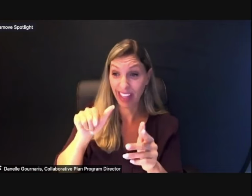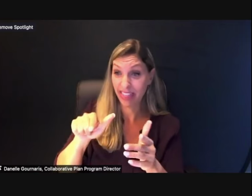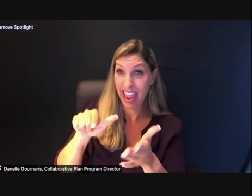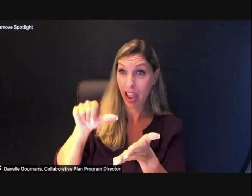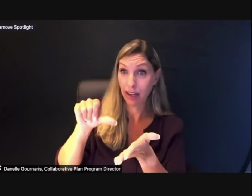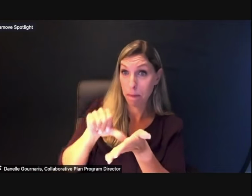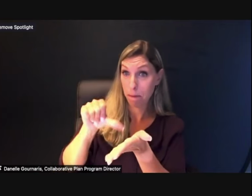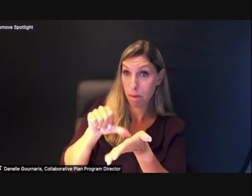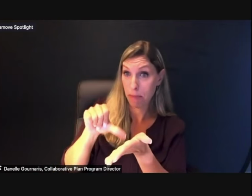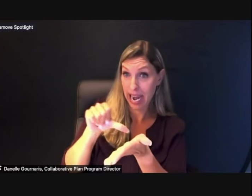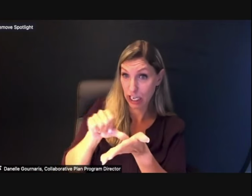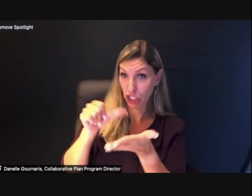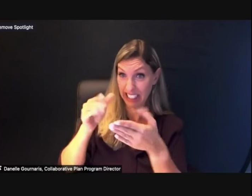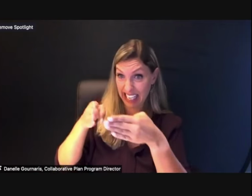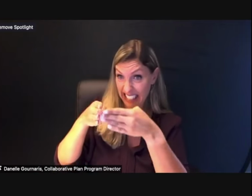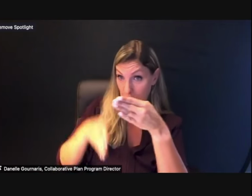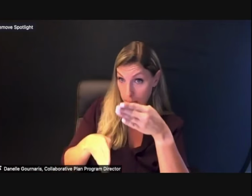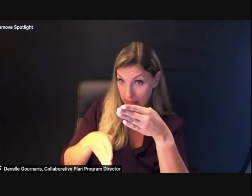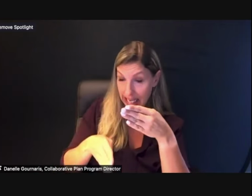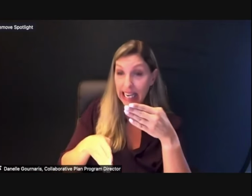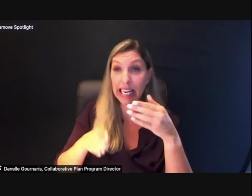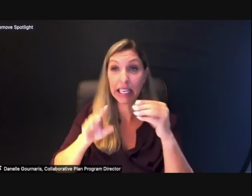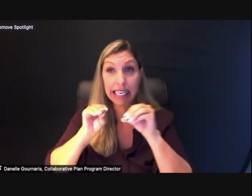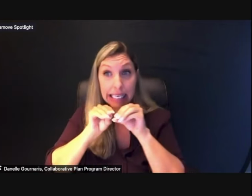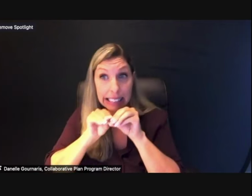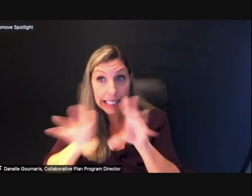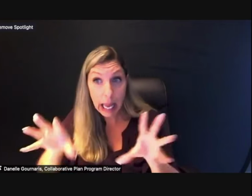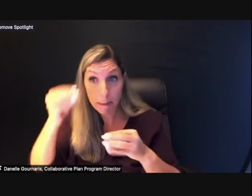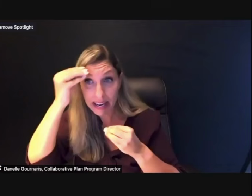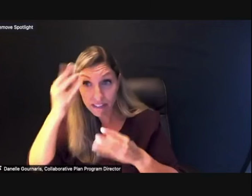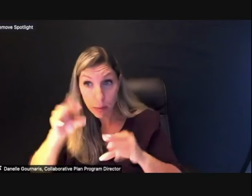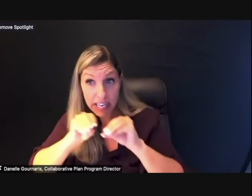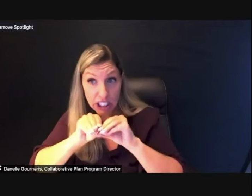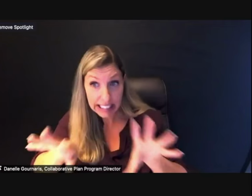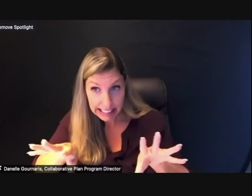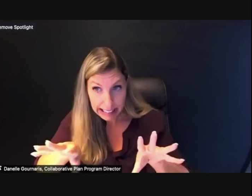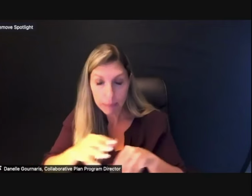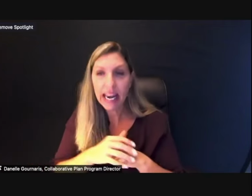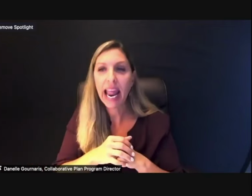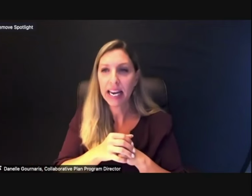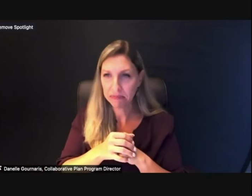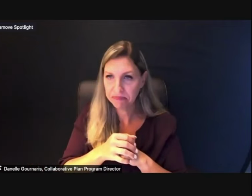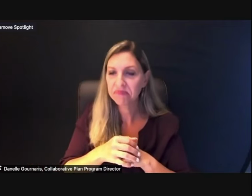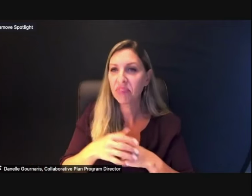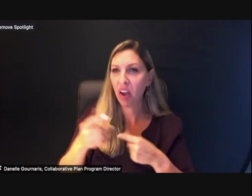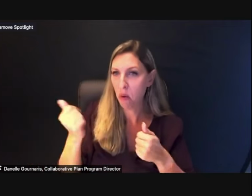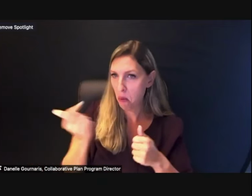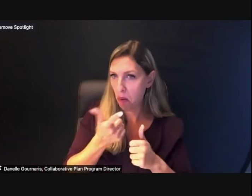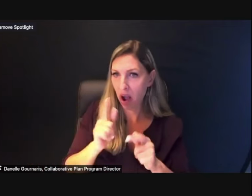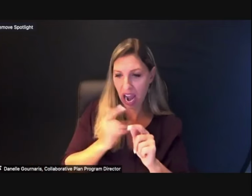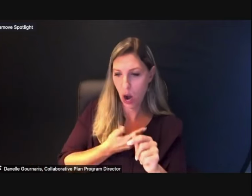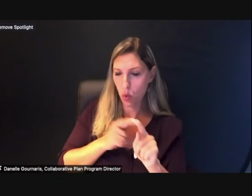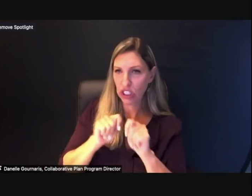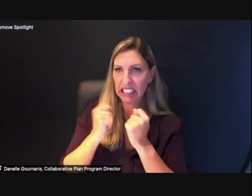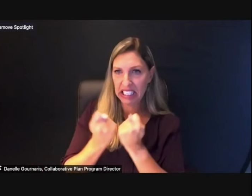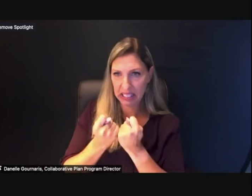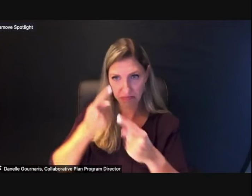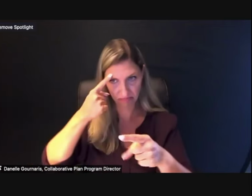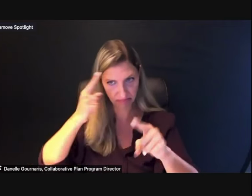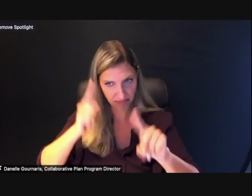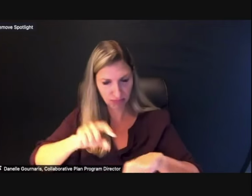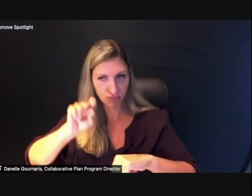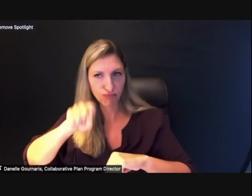pages, which is part of a binder our team reviews and agrees